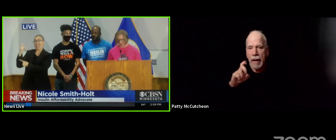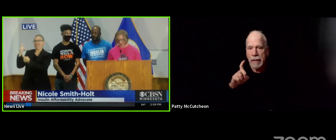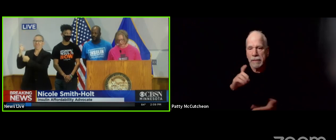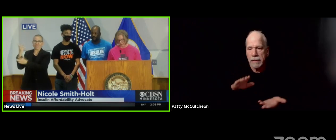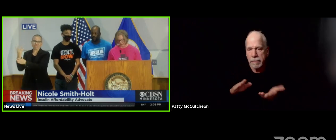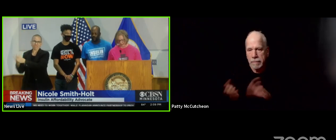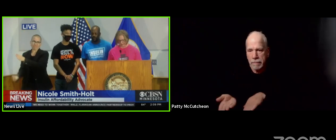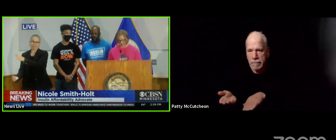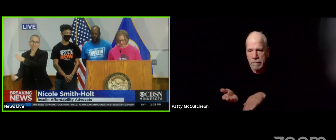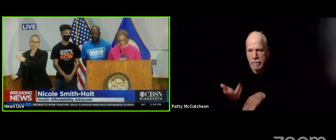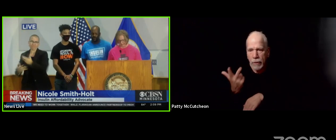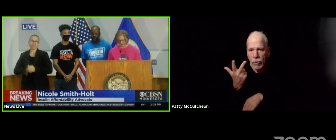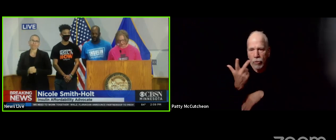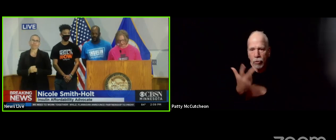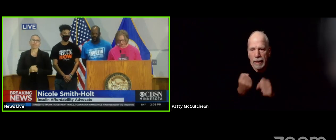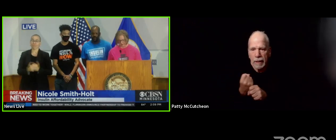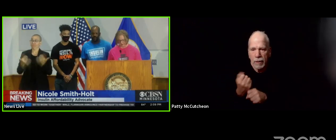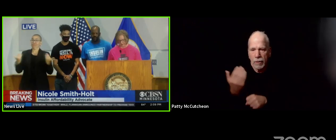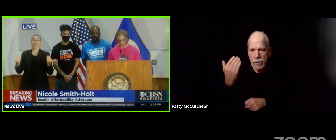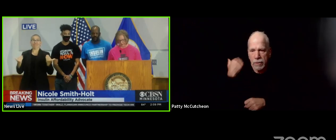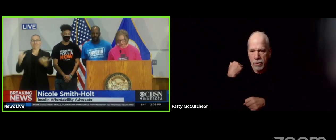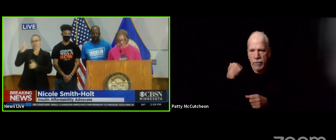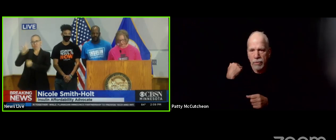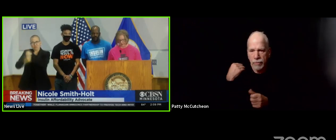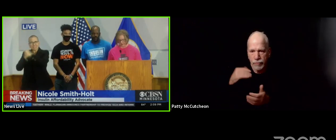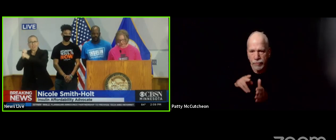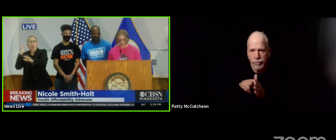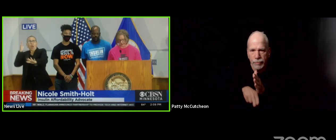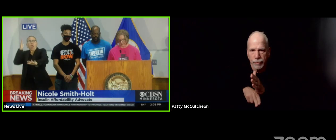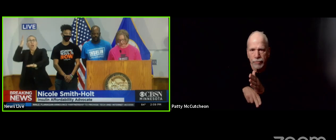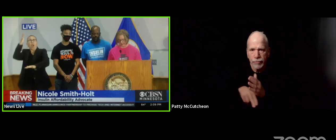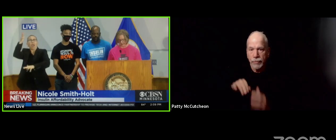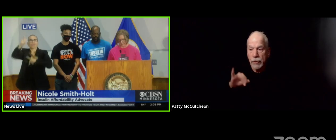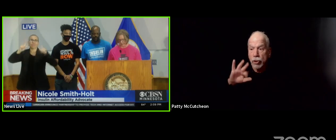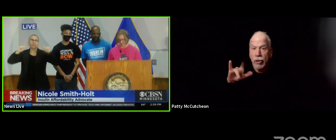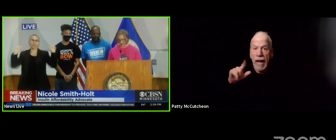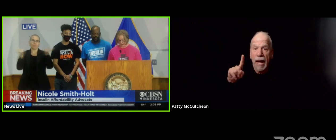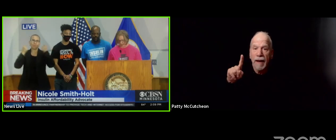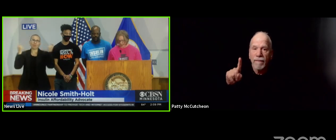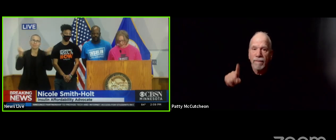WE SHOULD BE CELEBRATING THE HARD WORK OF ALL THE MINNESOTA INSULIN FOR ALL ADVOCATES.